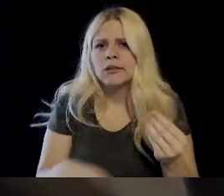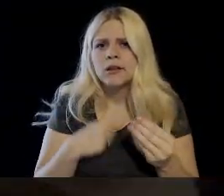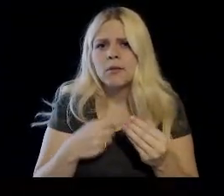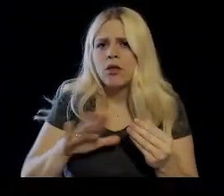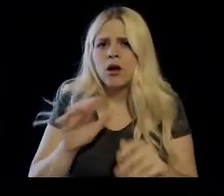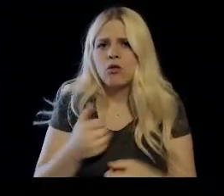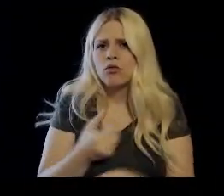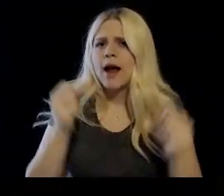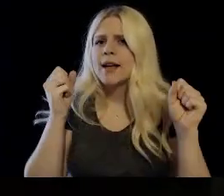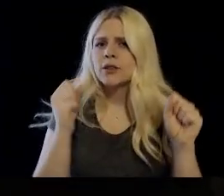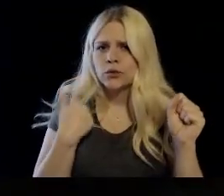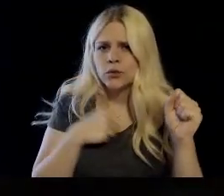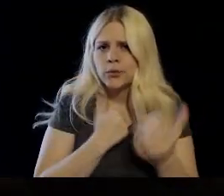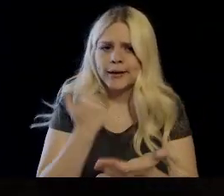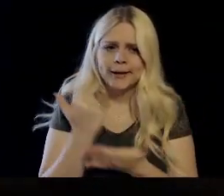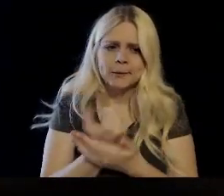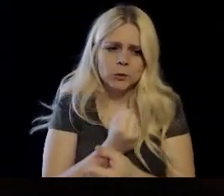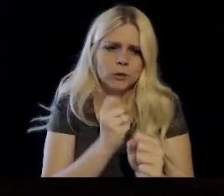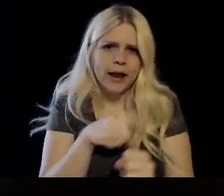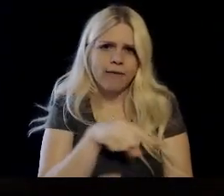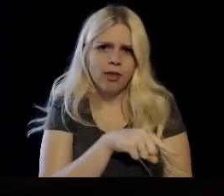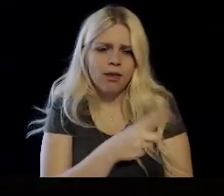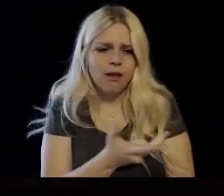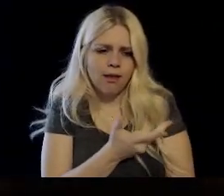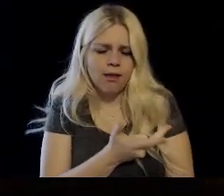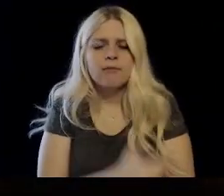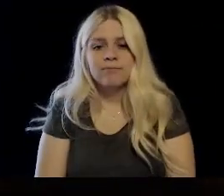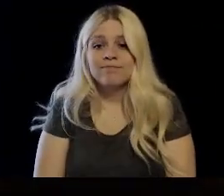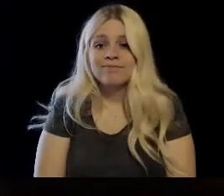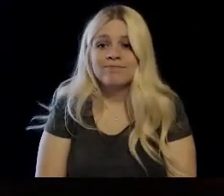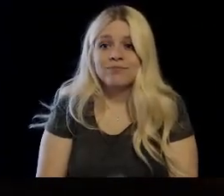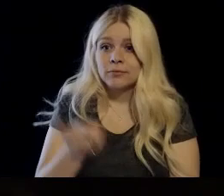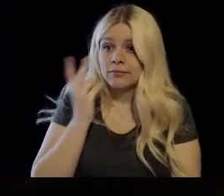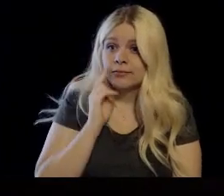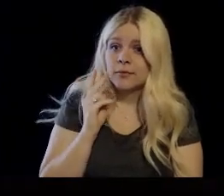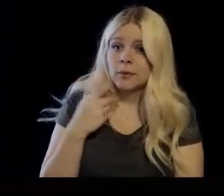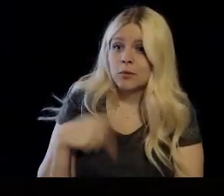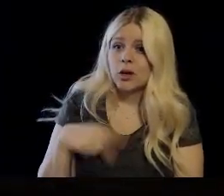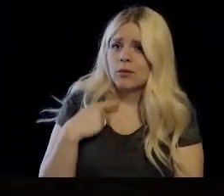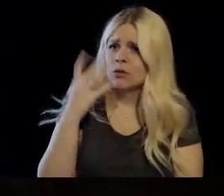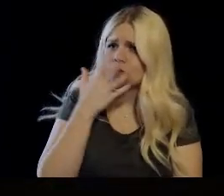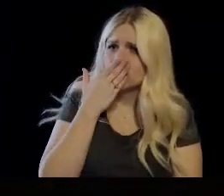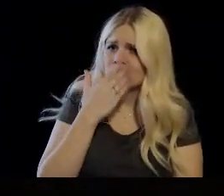Okay, one more pass through, you guys. Oh, that purple foot actually already looks pretty